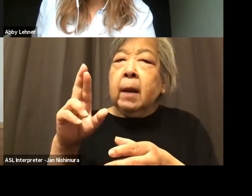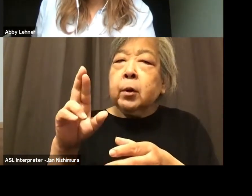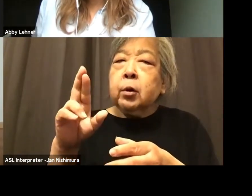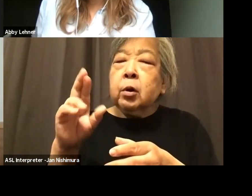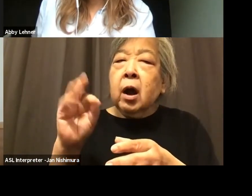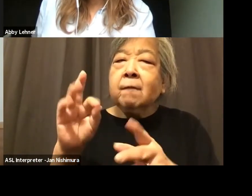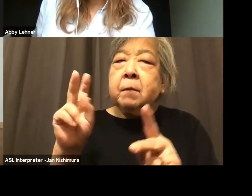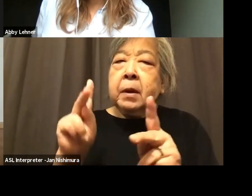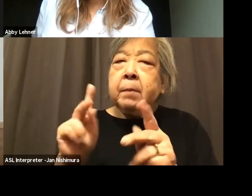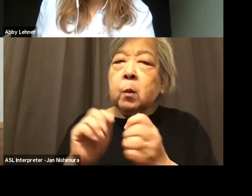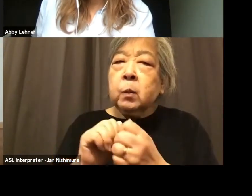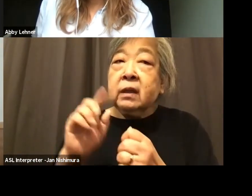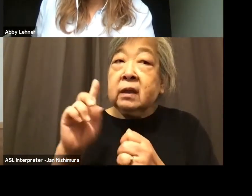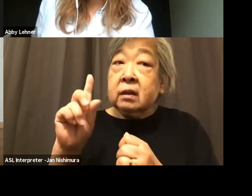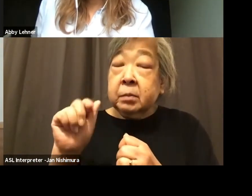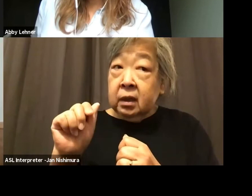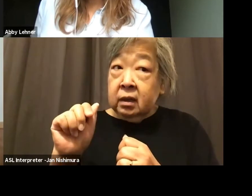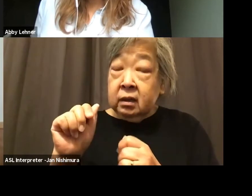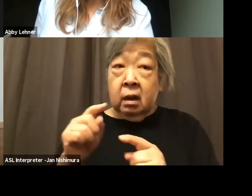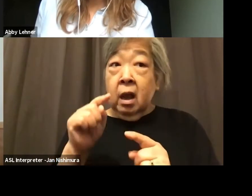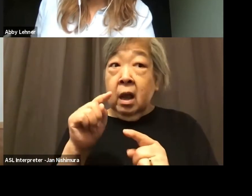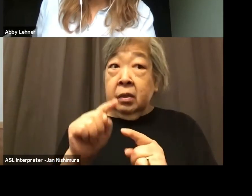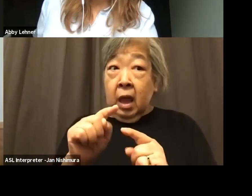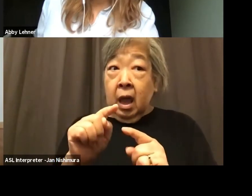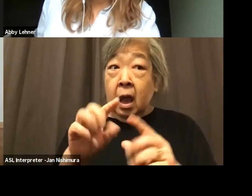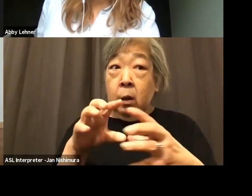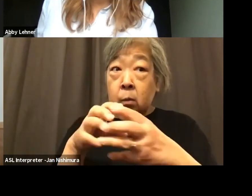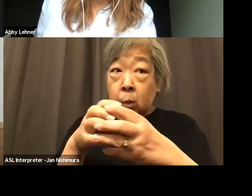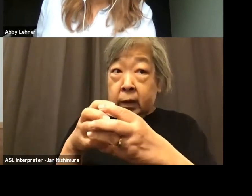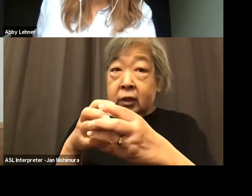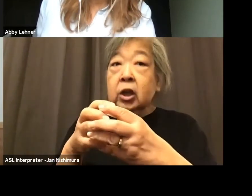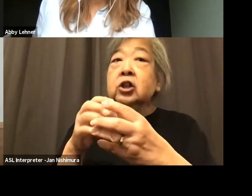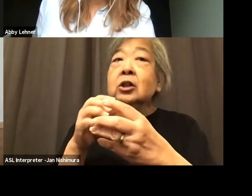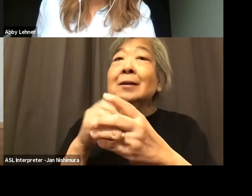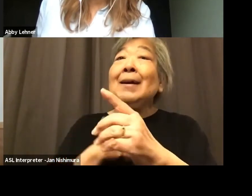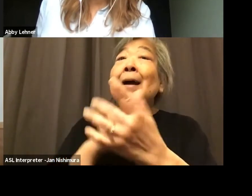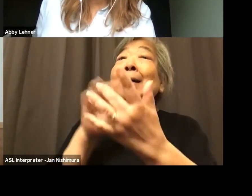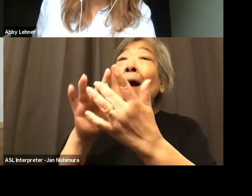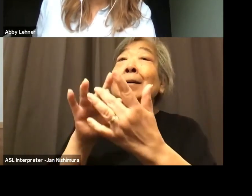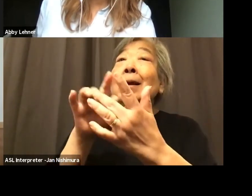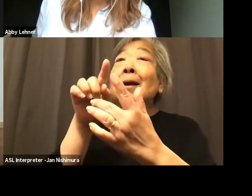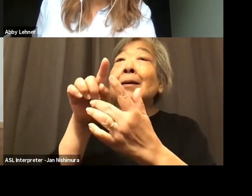And under that organization you can find member organizations such as Estonian Union for the